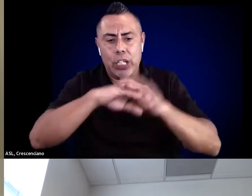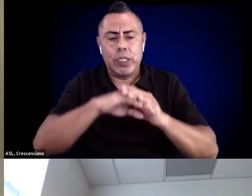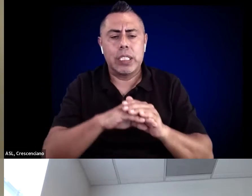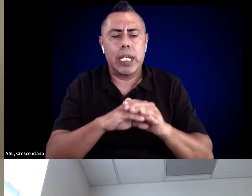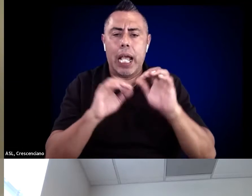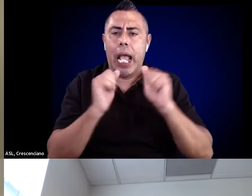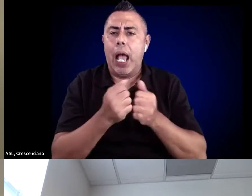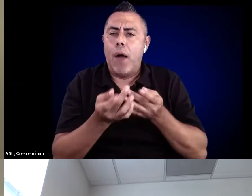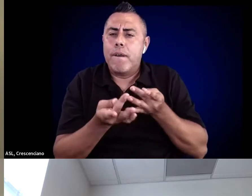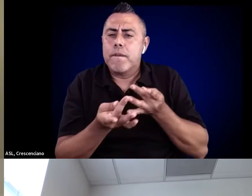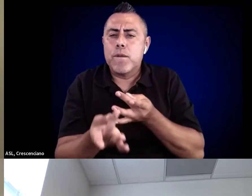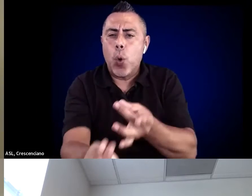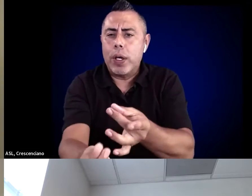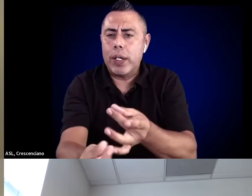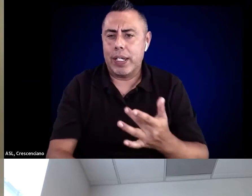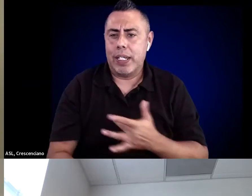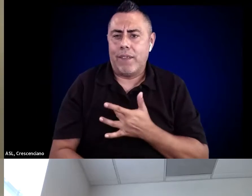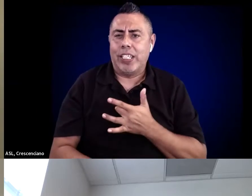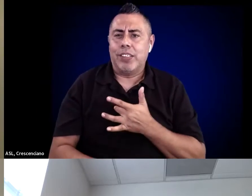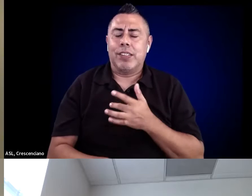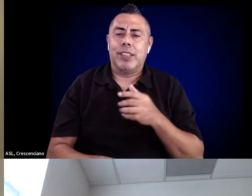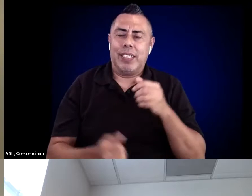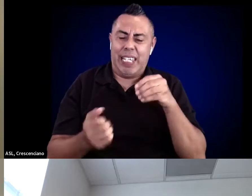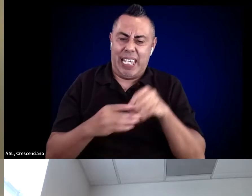Ranya Virk: and improved up the you know. Native English um